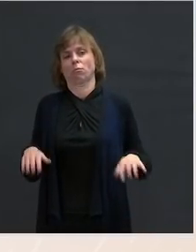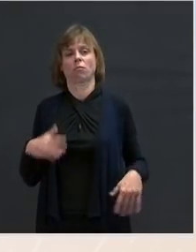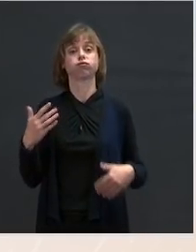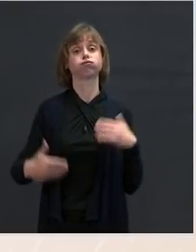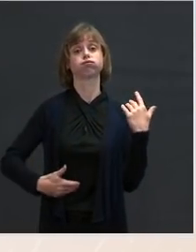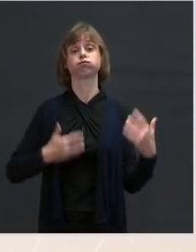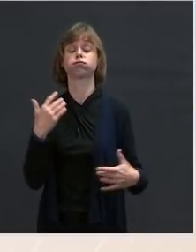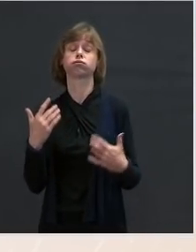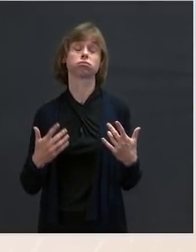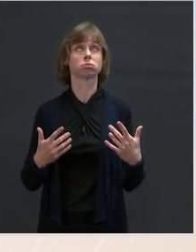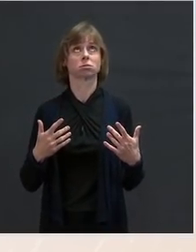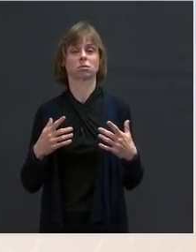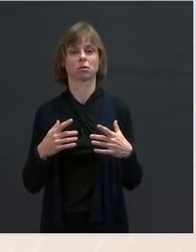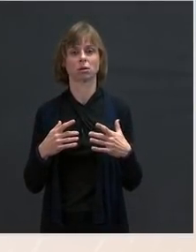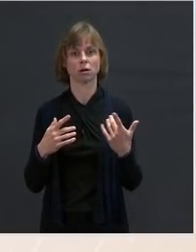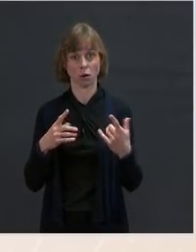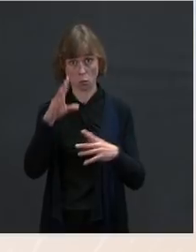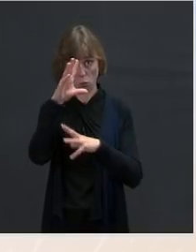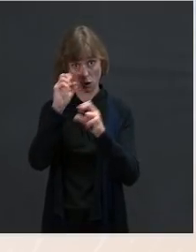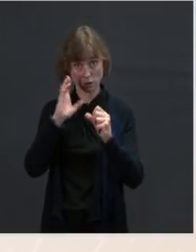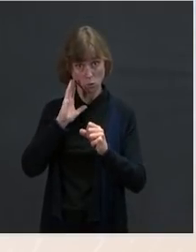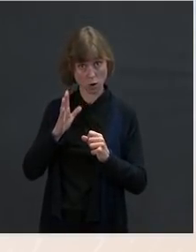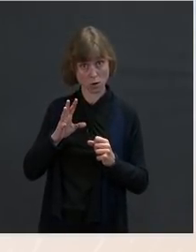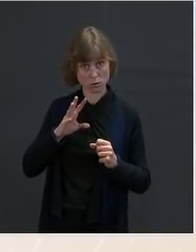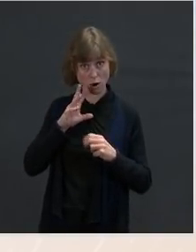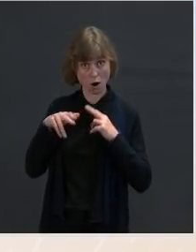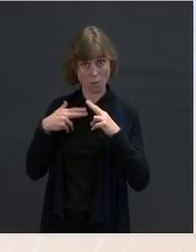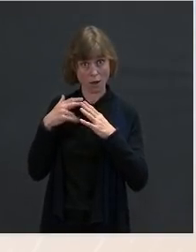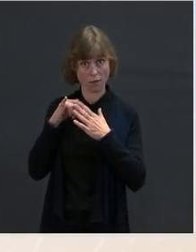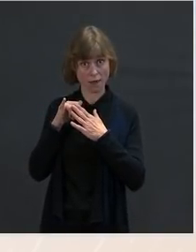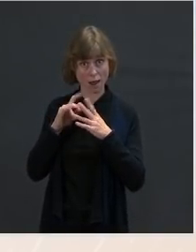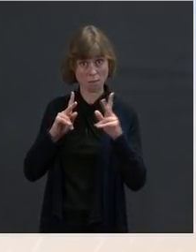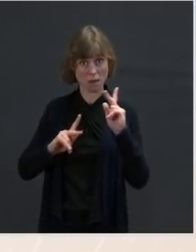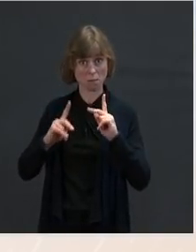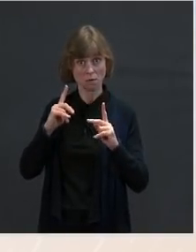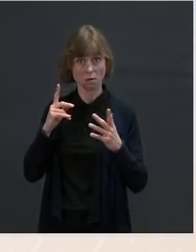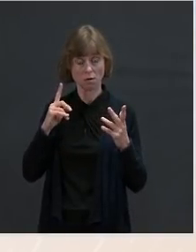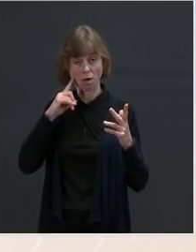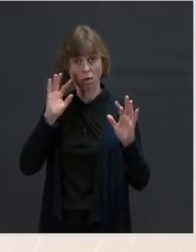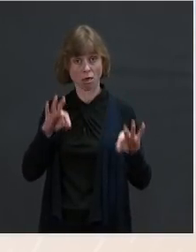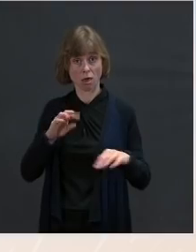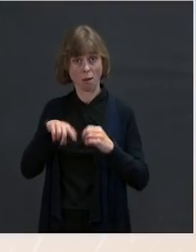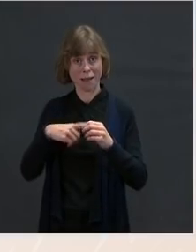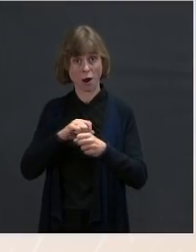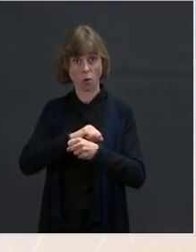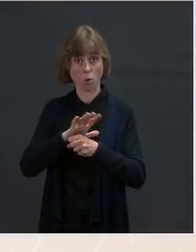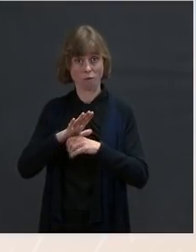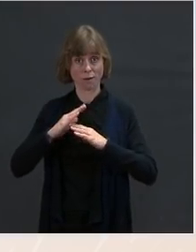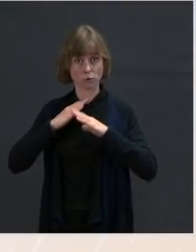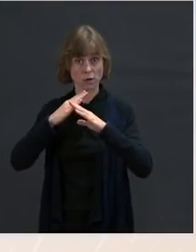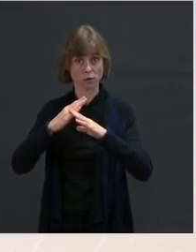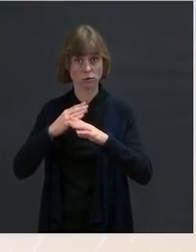Does the President plan to address any of that tonight, or is it just reflecting on the grim milestone? Ms. Psaki: You know, the President felt it was